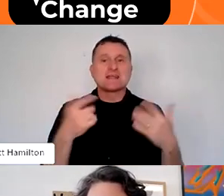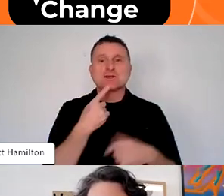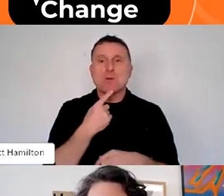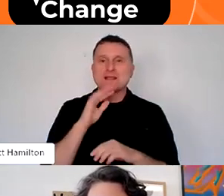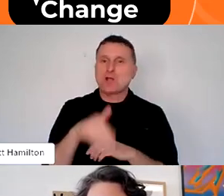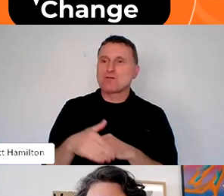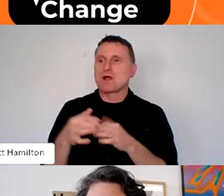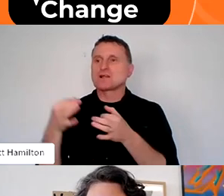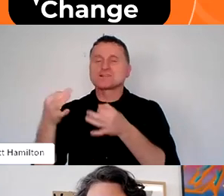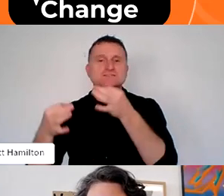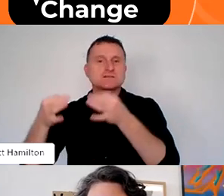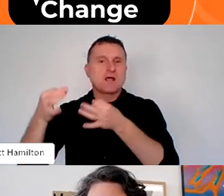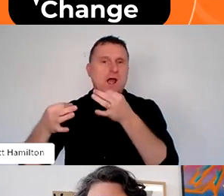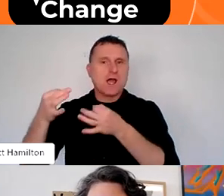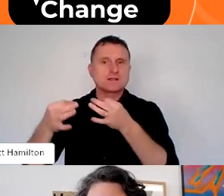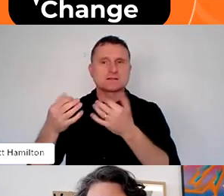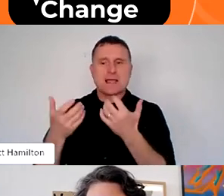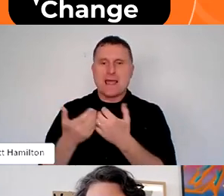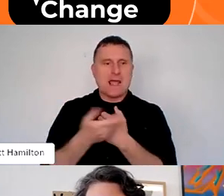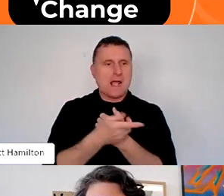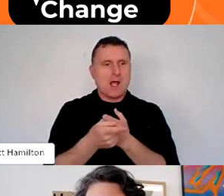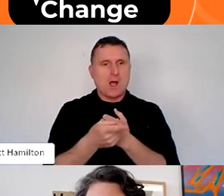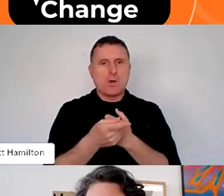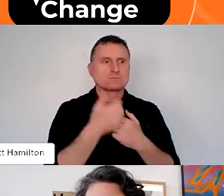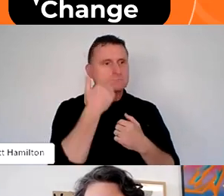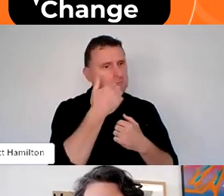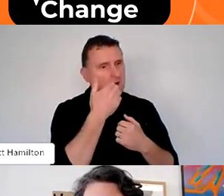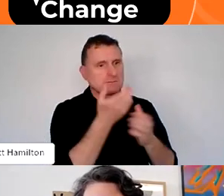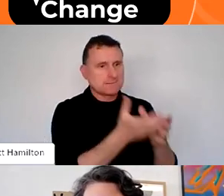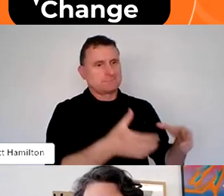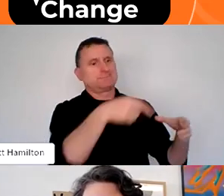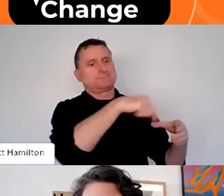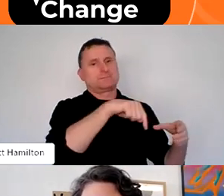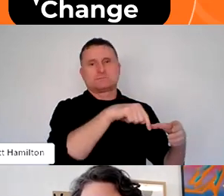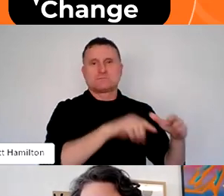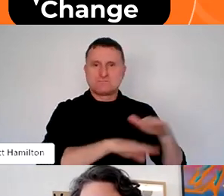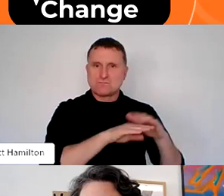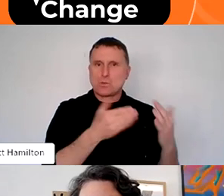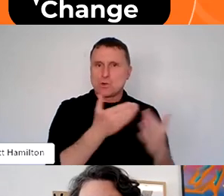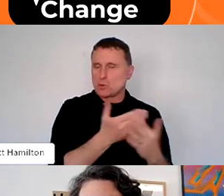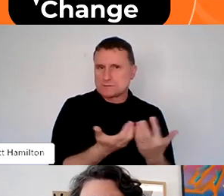we ensure that that happens so that there's full inclusion. I